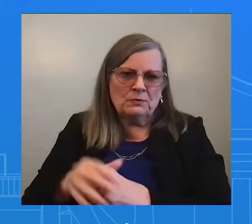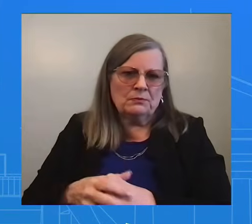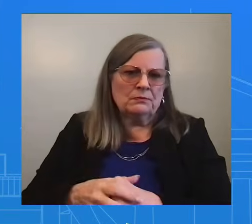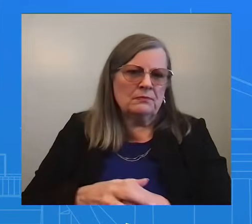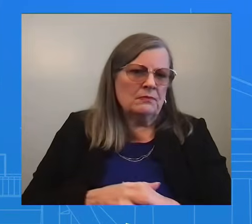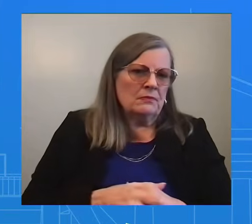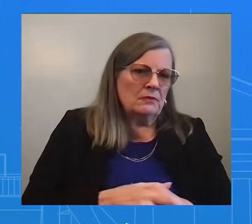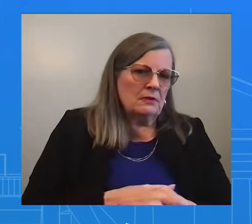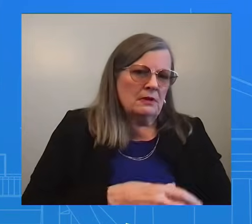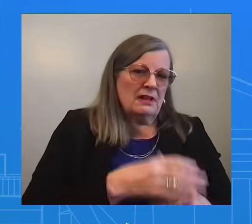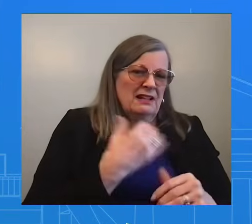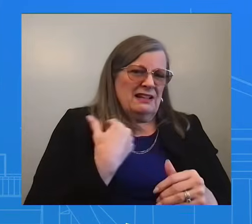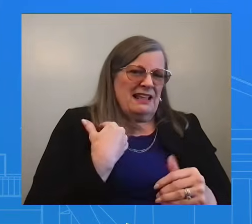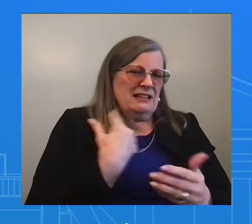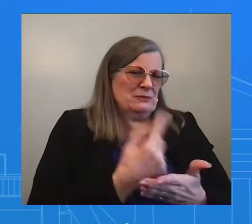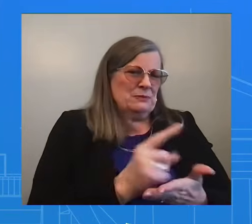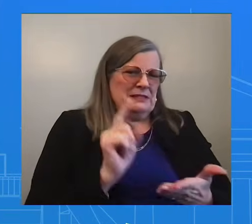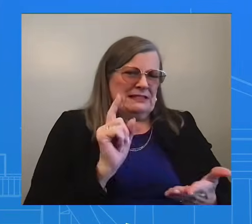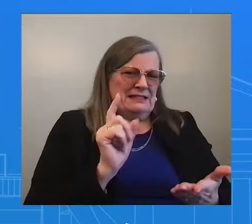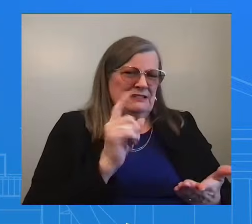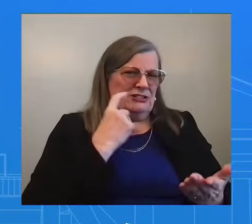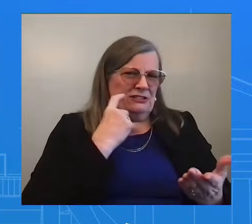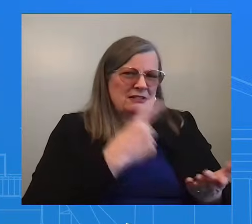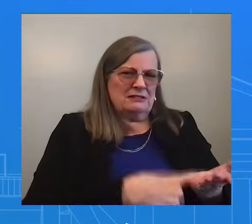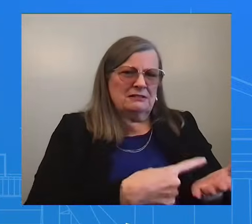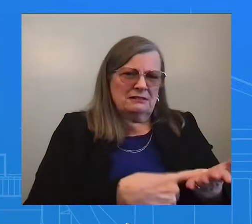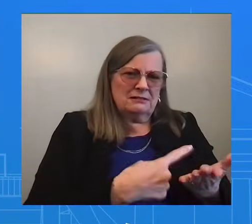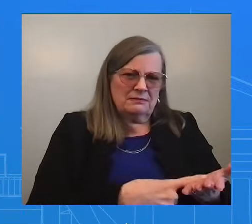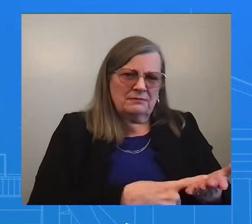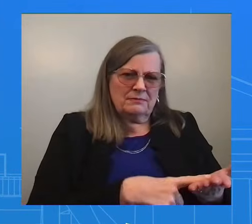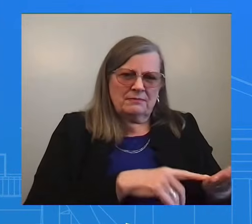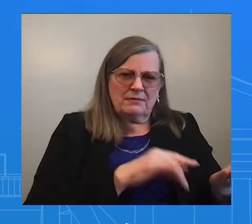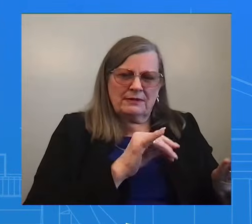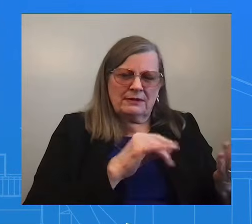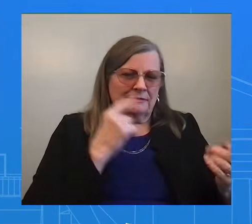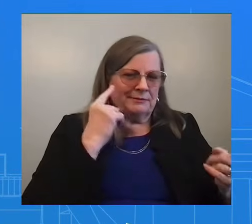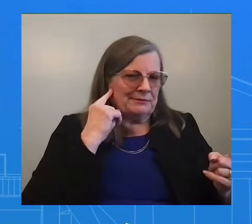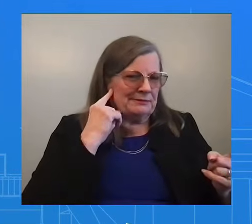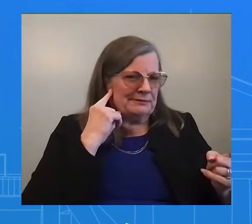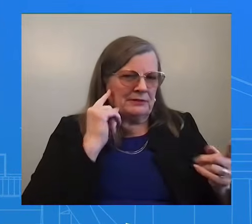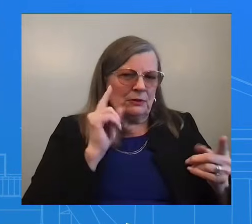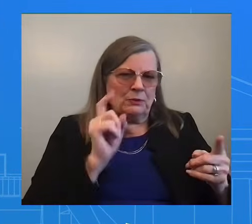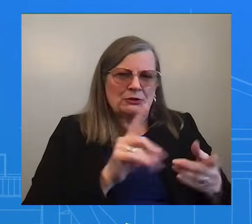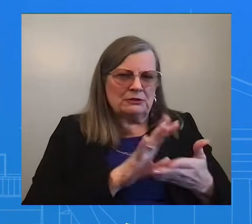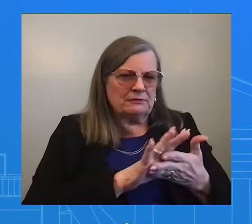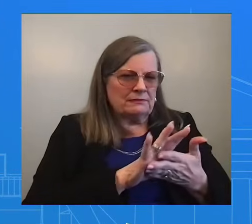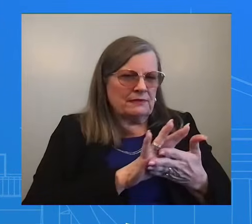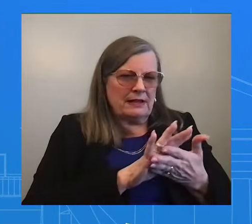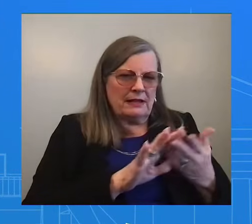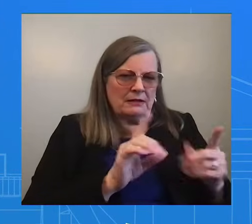that showed rising consumer sentiment. You've alluded to this in one of your early -- earlier statements. Does the White House believe